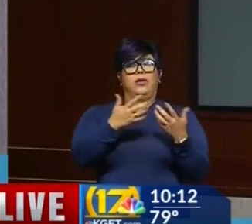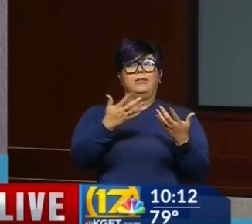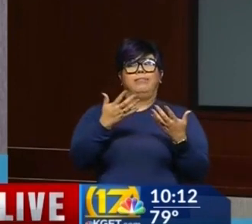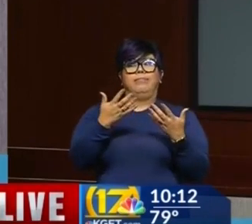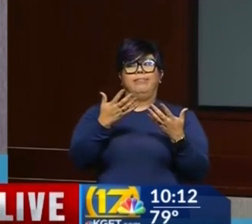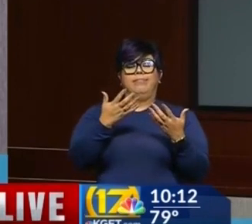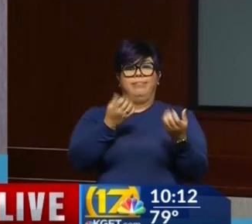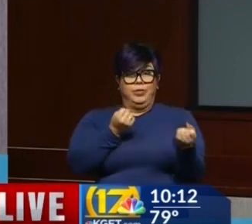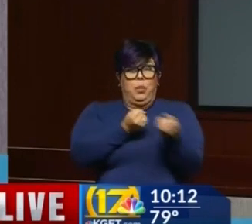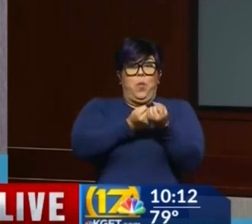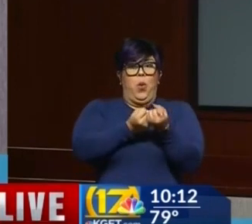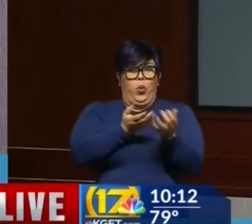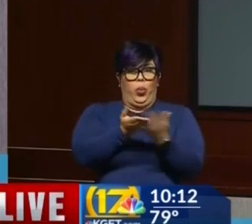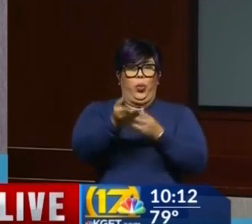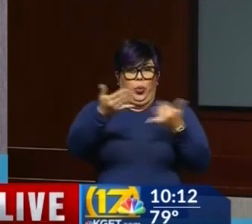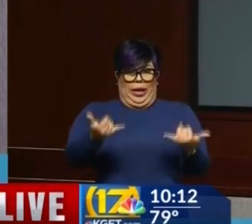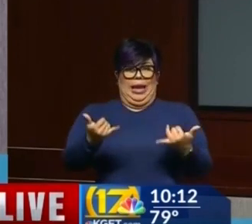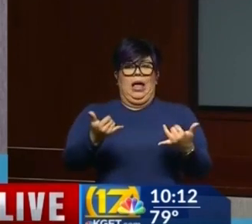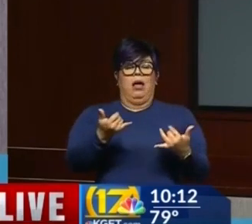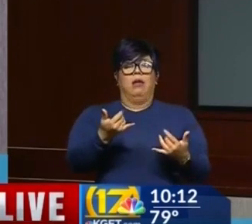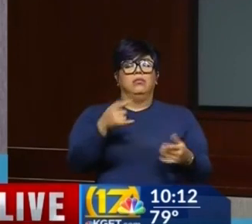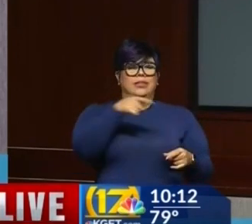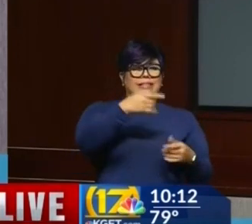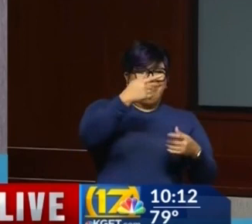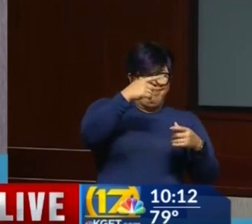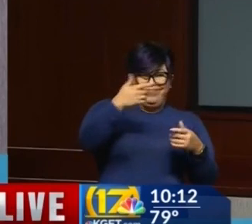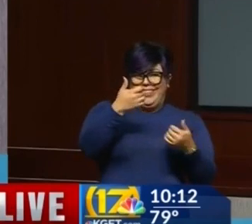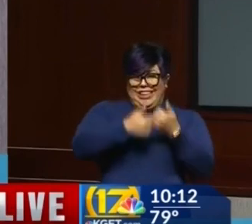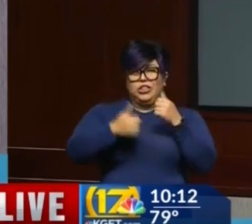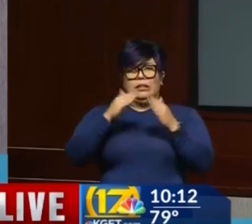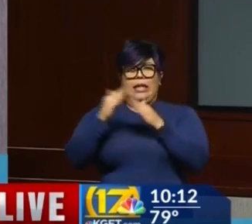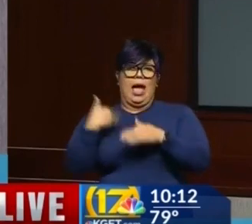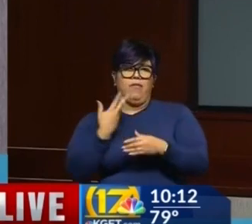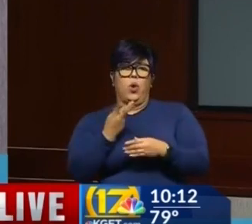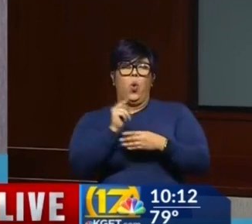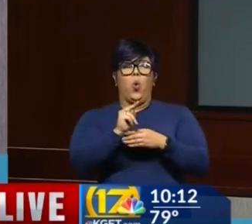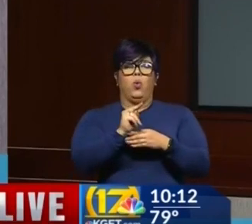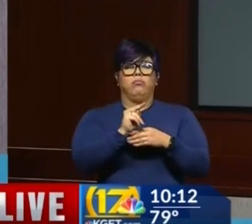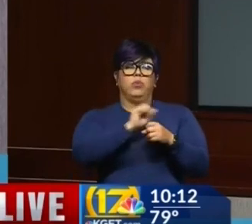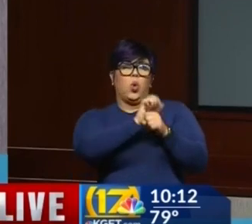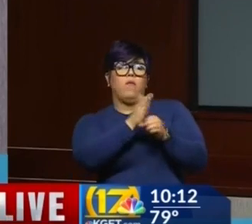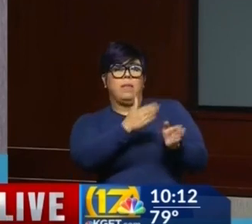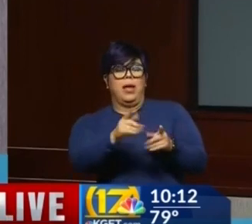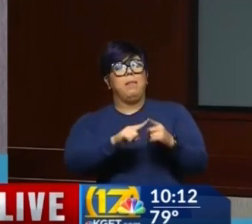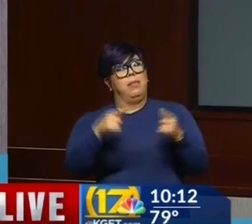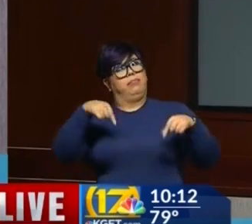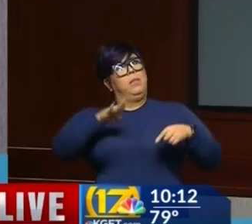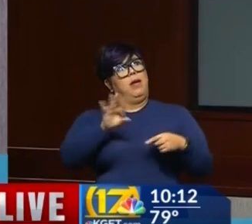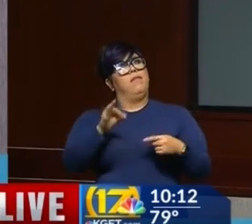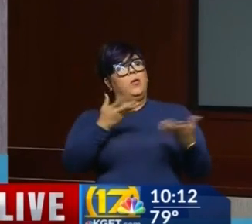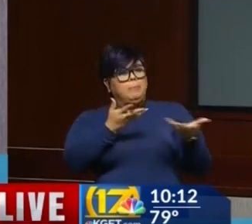THE KERN RECOVERY PROGRAM TO ASSIST THE CITY TO QUICKLY AND EFFICIENTLY IMPLEMENT PORTIONS